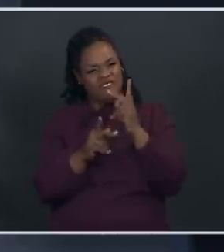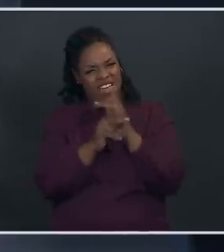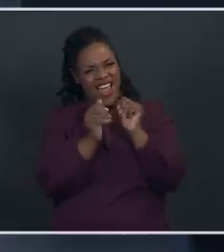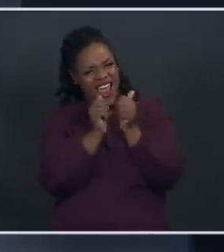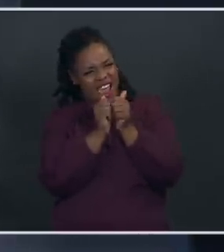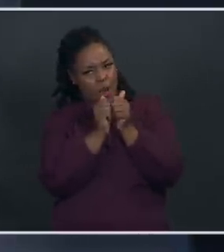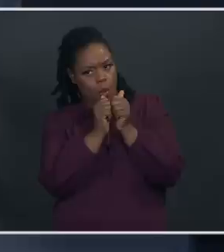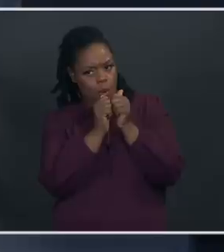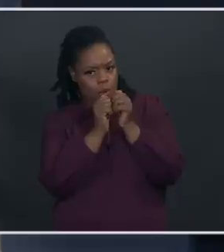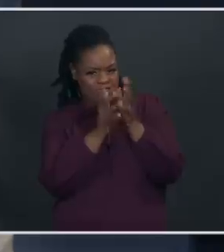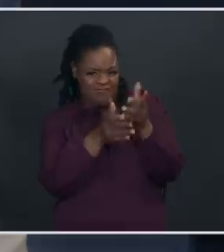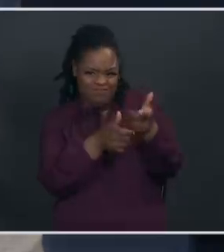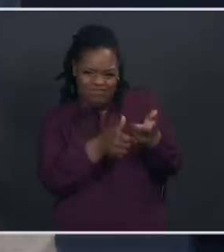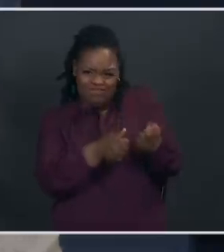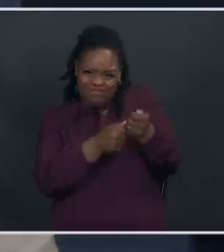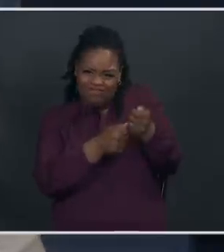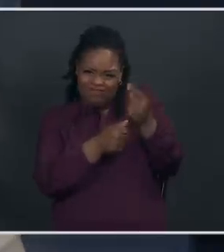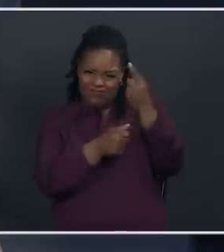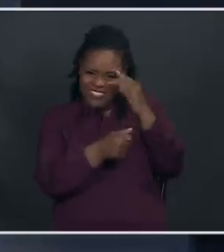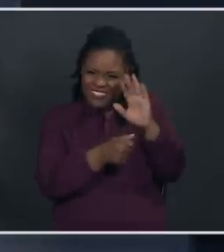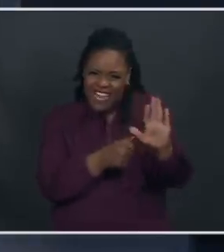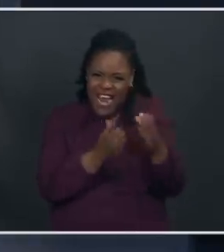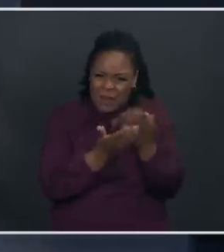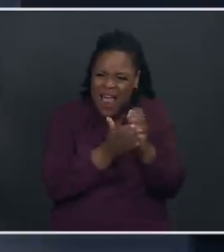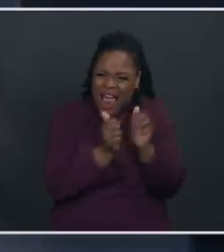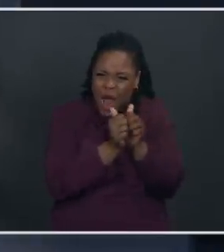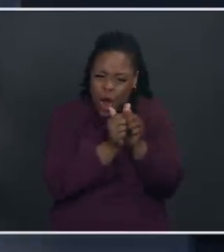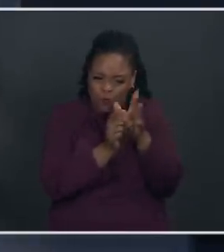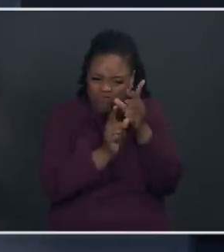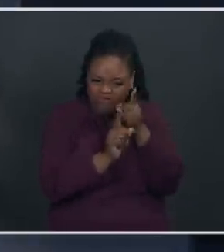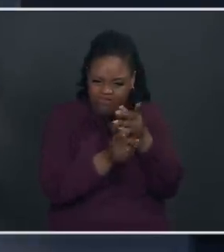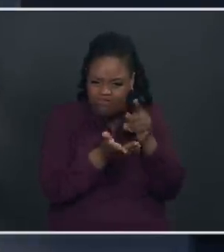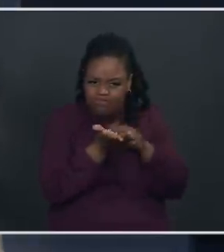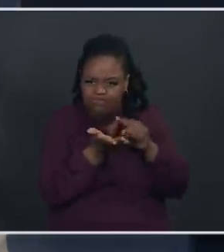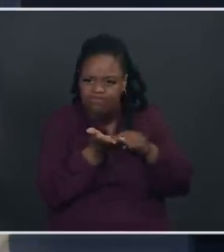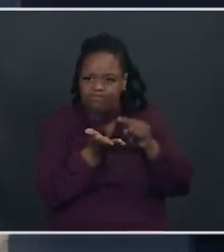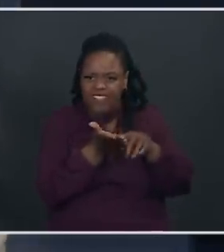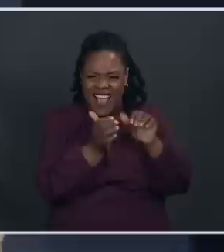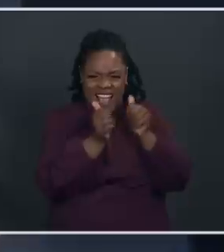And it talks about how we can put people to work, using the skills they currently have,